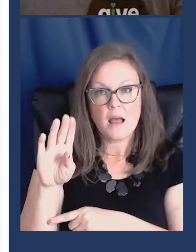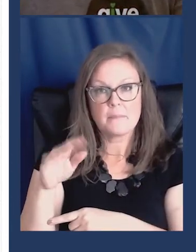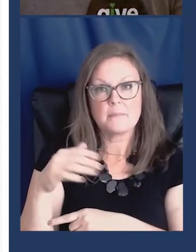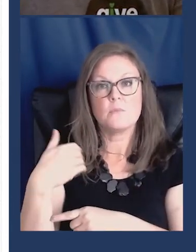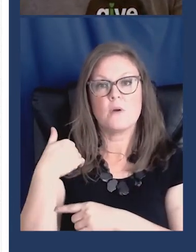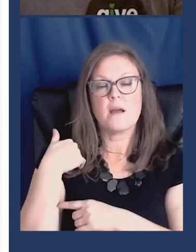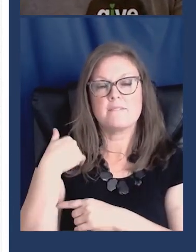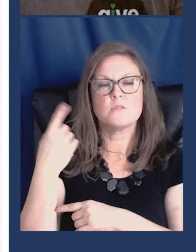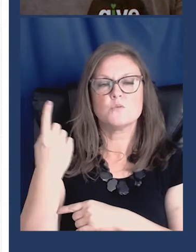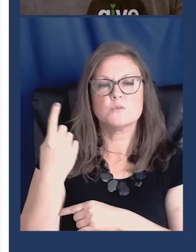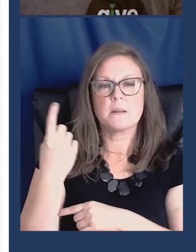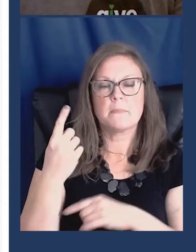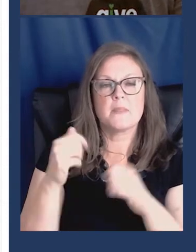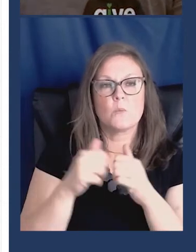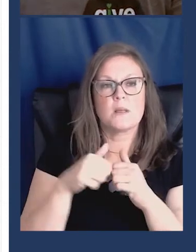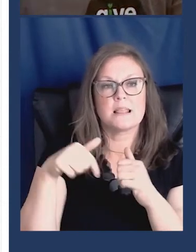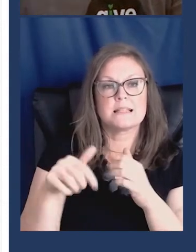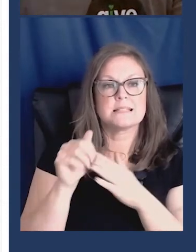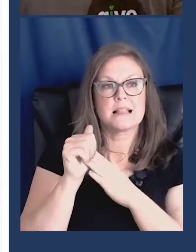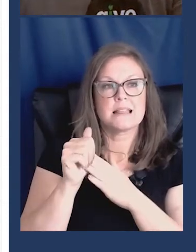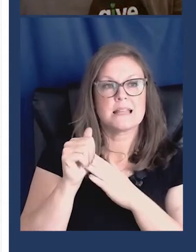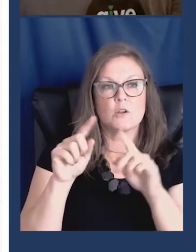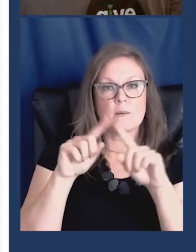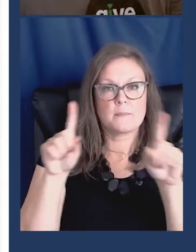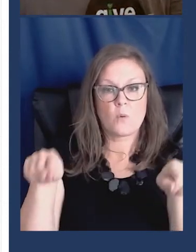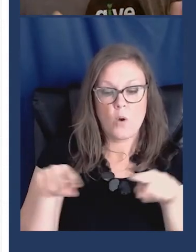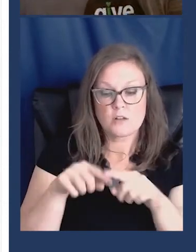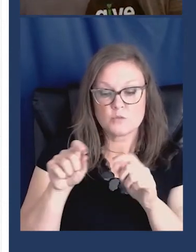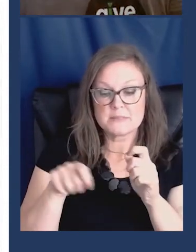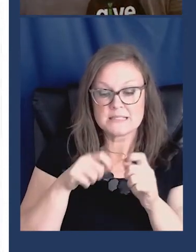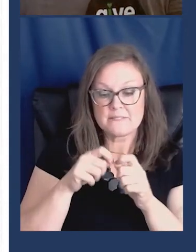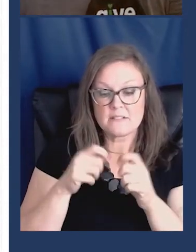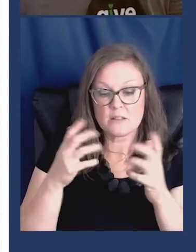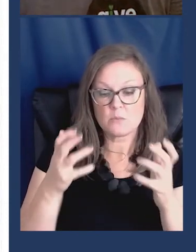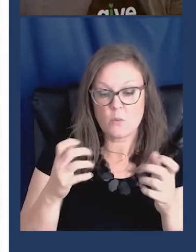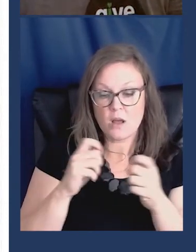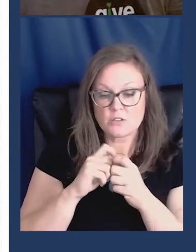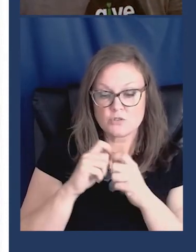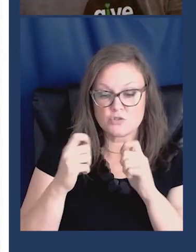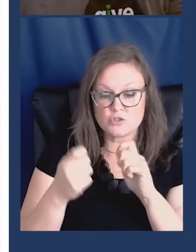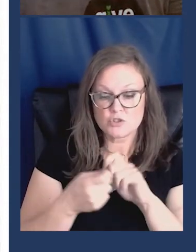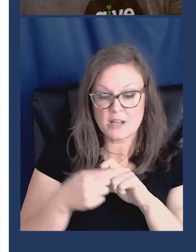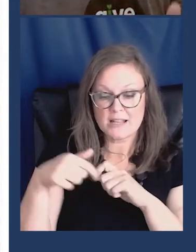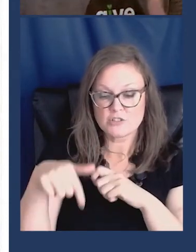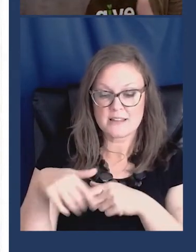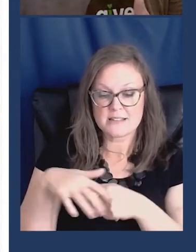Specifically, I want to change the leaderboard from just a local leaderboard of my own local high scores